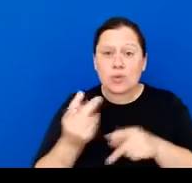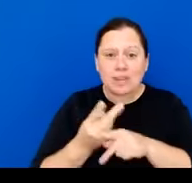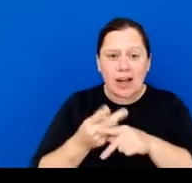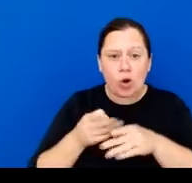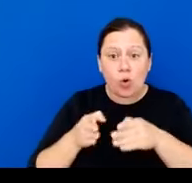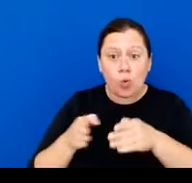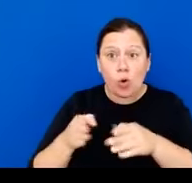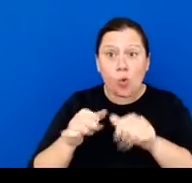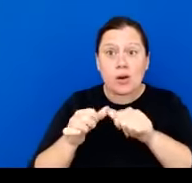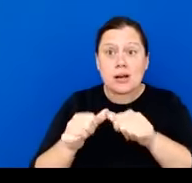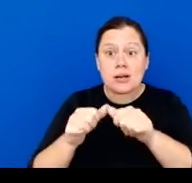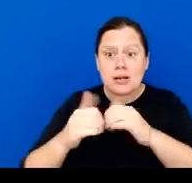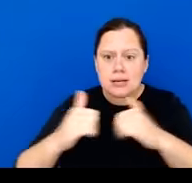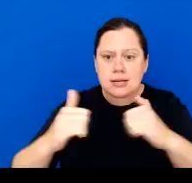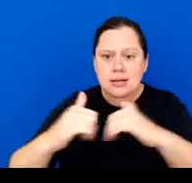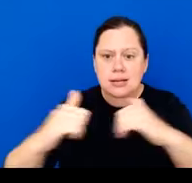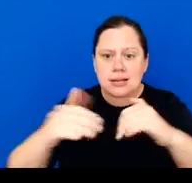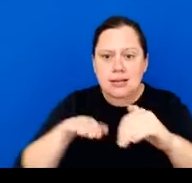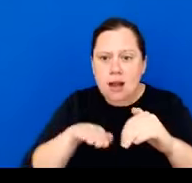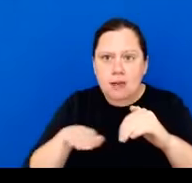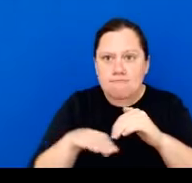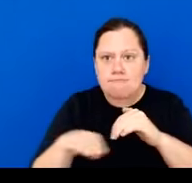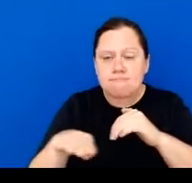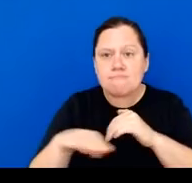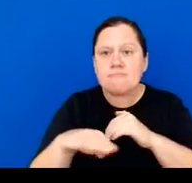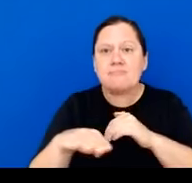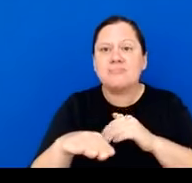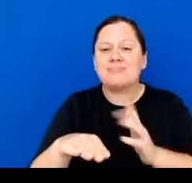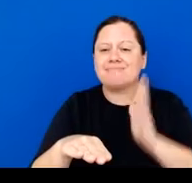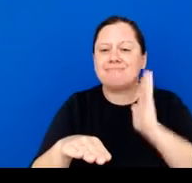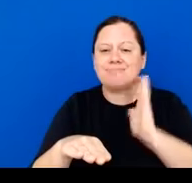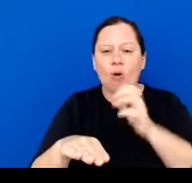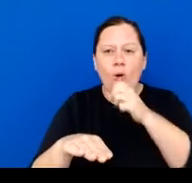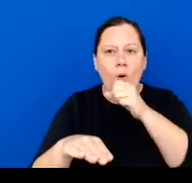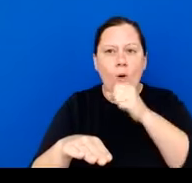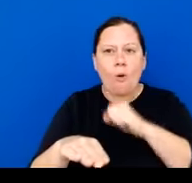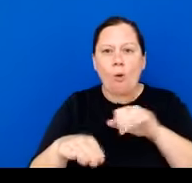as we've gone through and improved uh for access for our engines